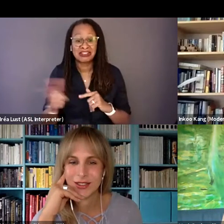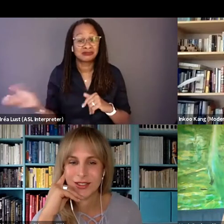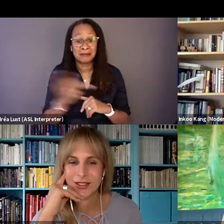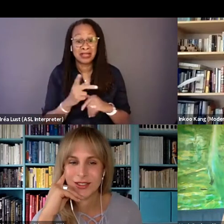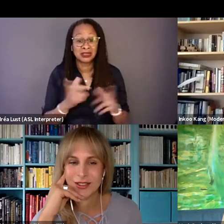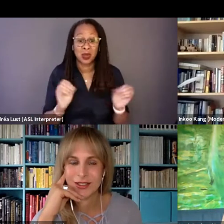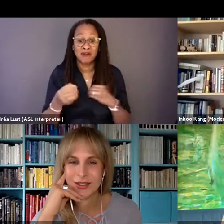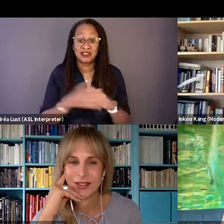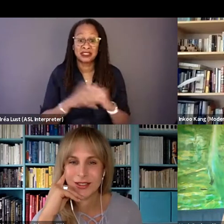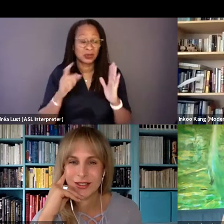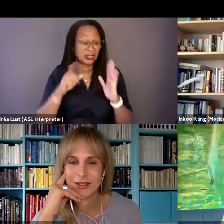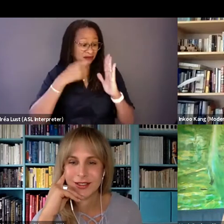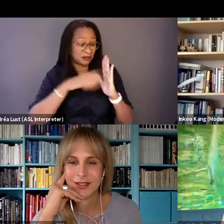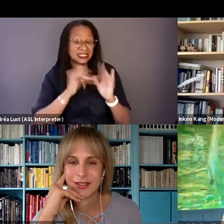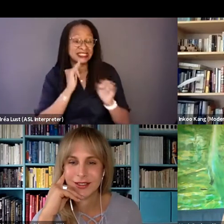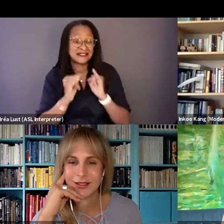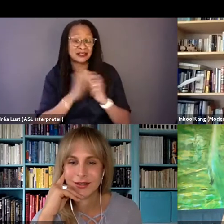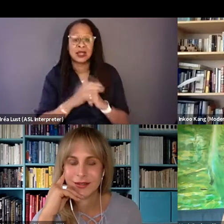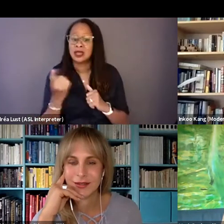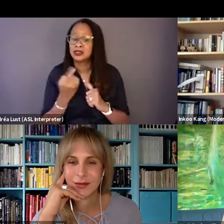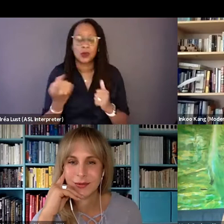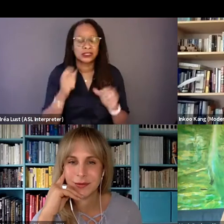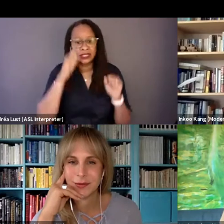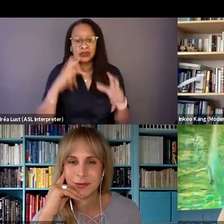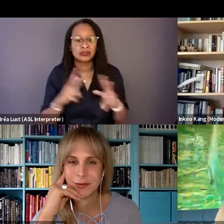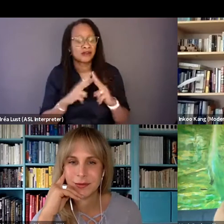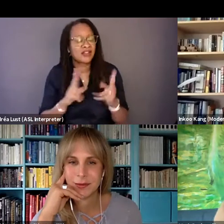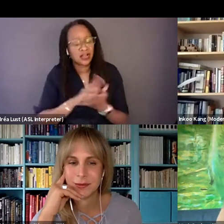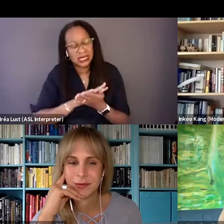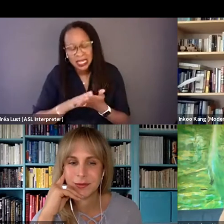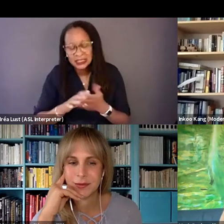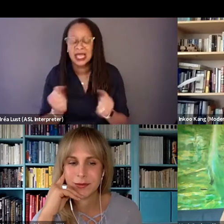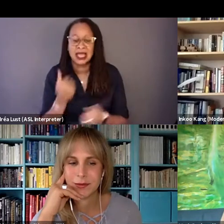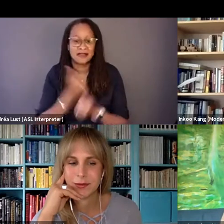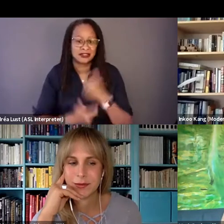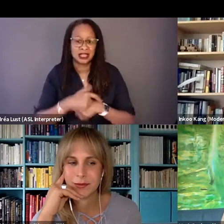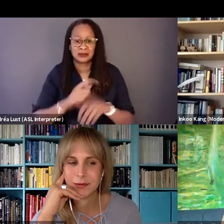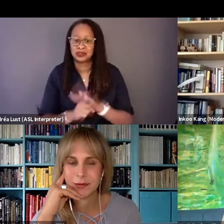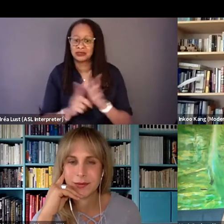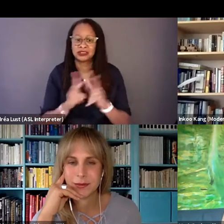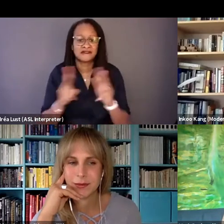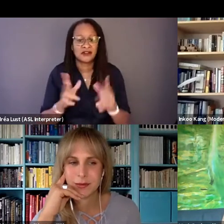and we shot his interview, and he was always incredibly cordial every single time. And he's just a very polite, nice guy.